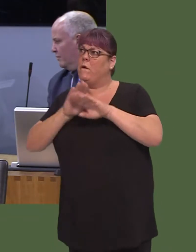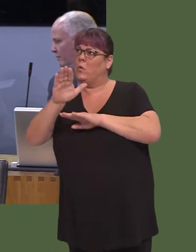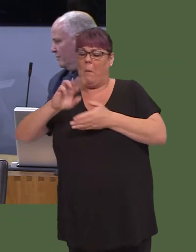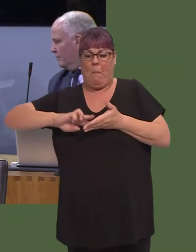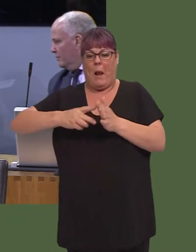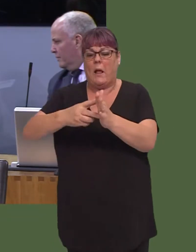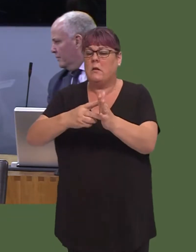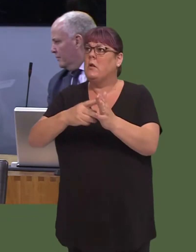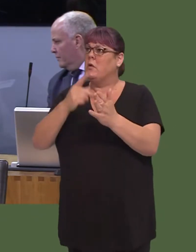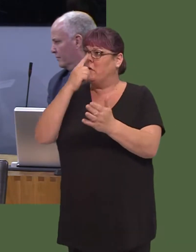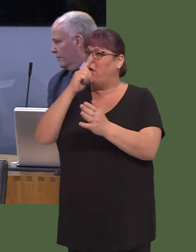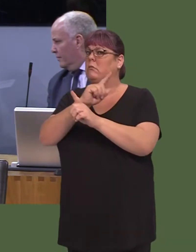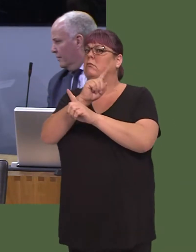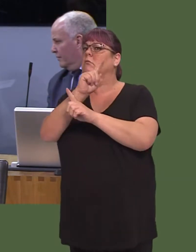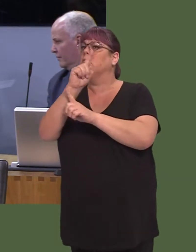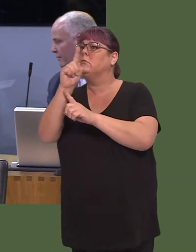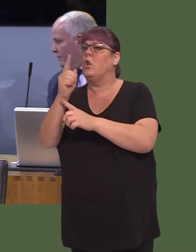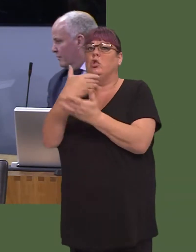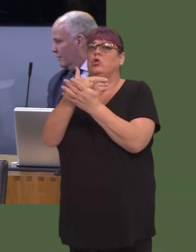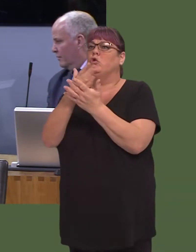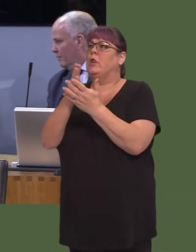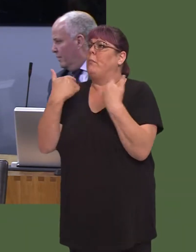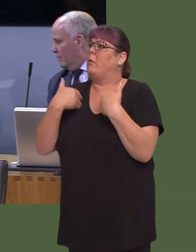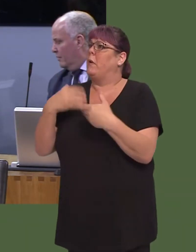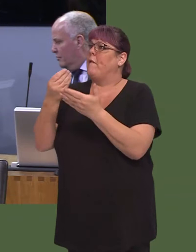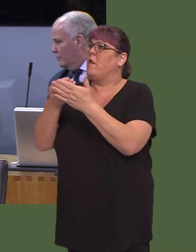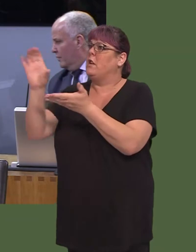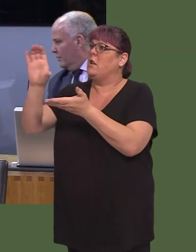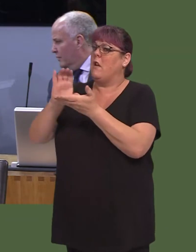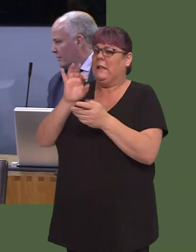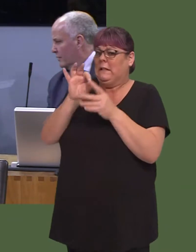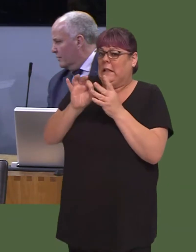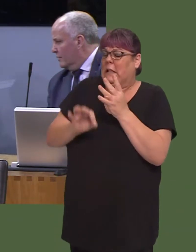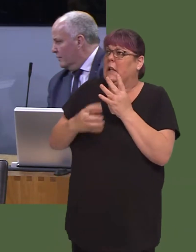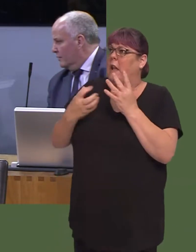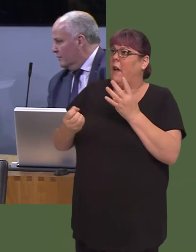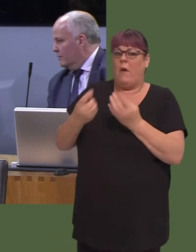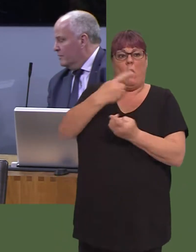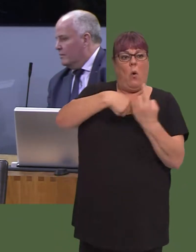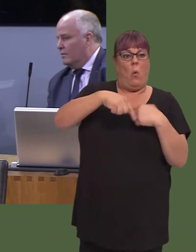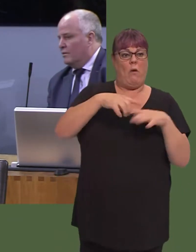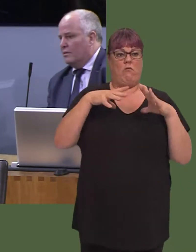the First Minister, and the first this afternoon is the leader of Plaid Cymru, Leanne Wood.